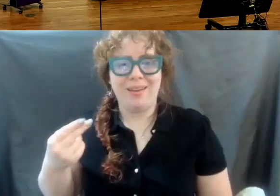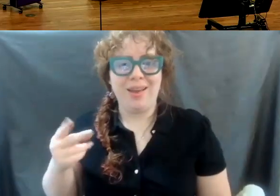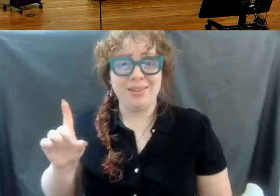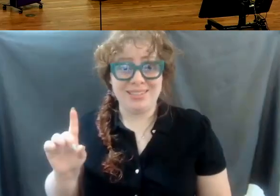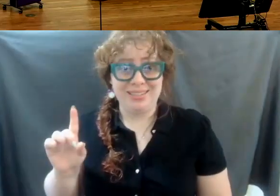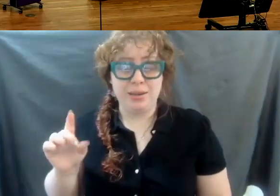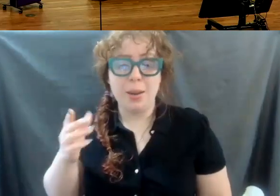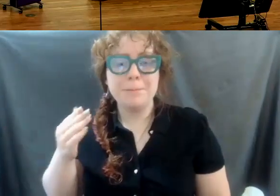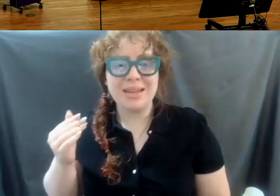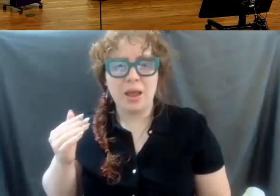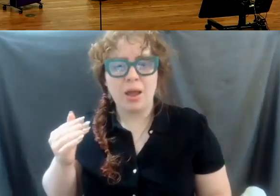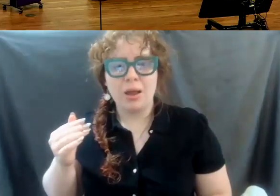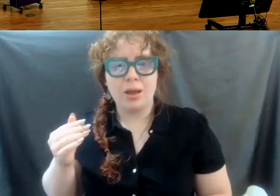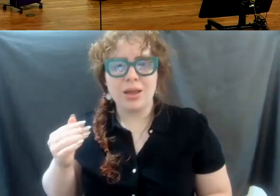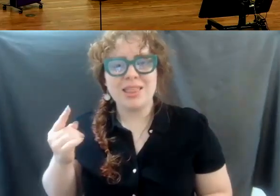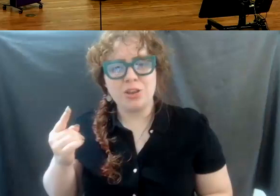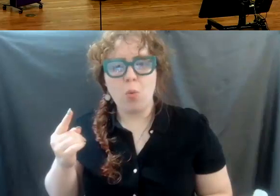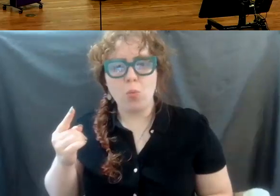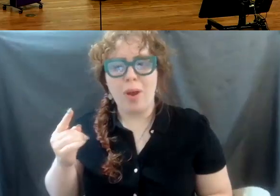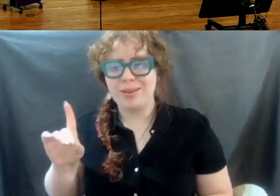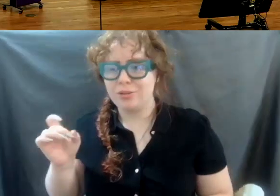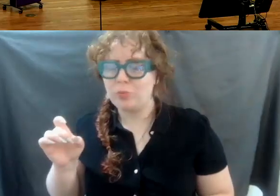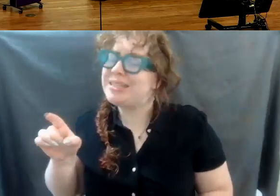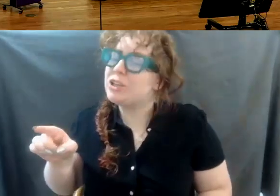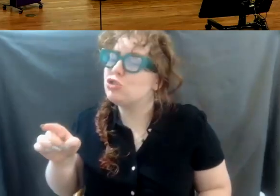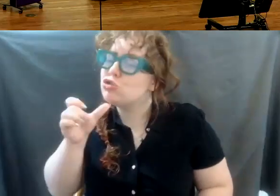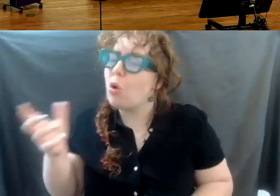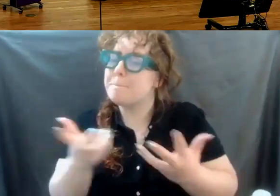that says if they can't fit within the structure, if they can't sit down